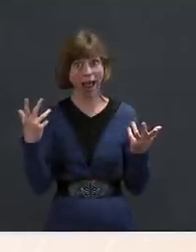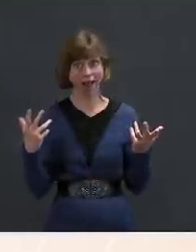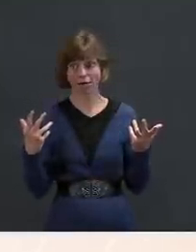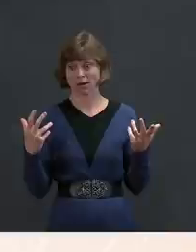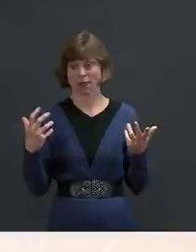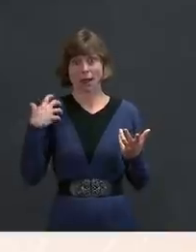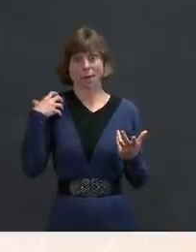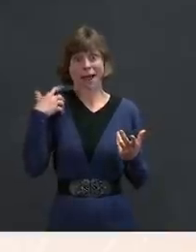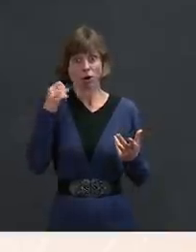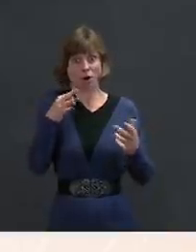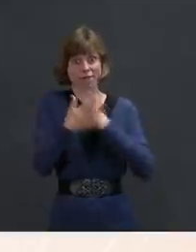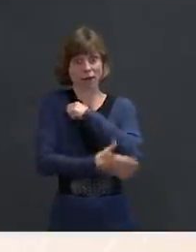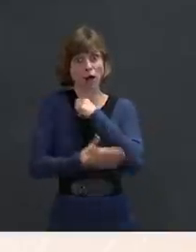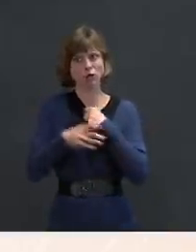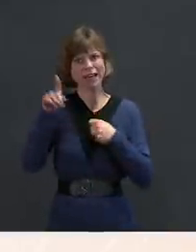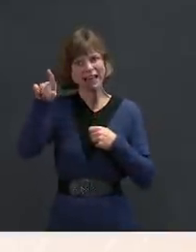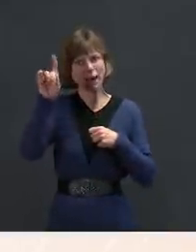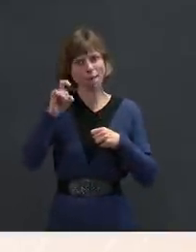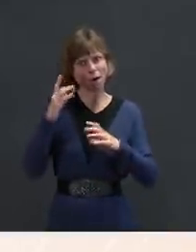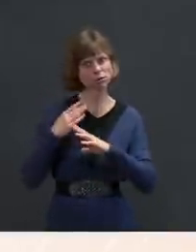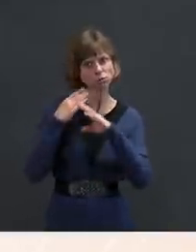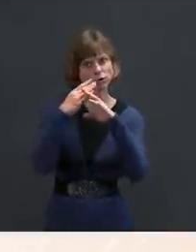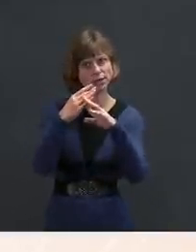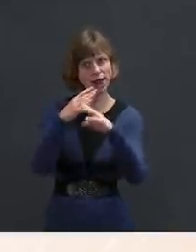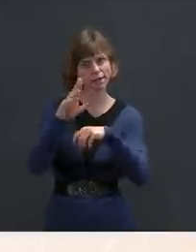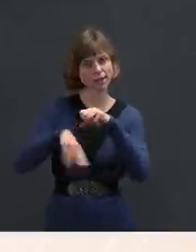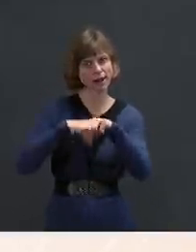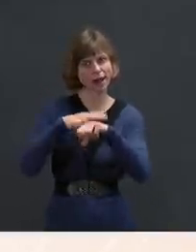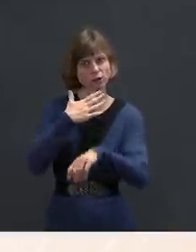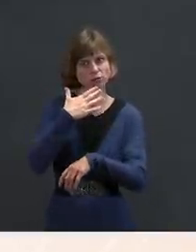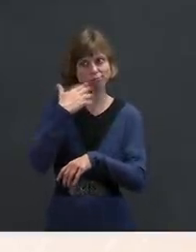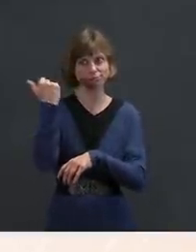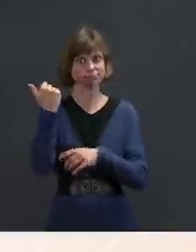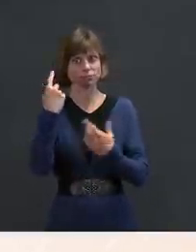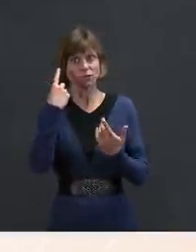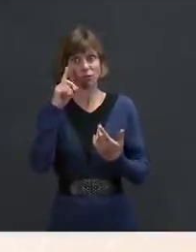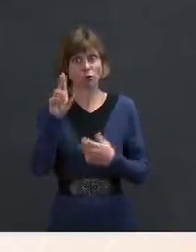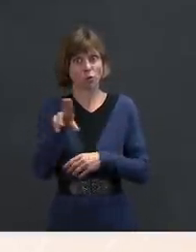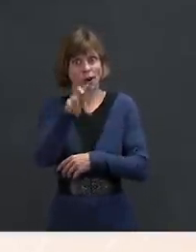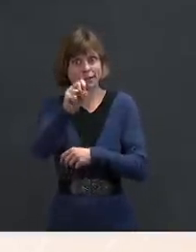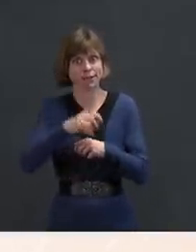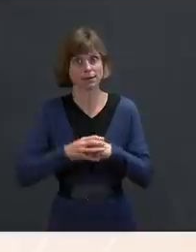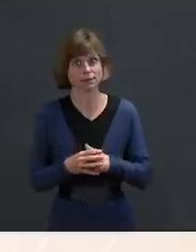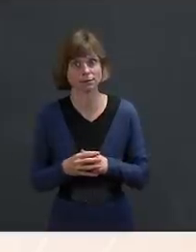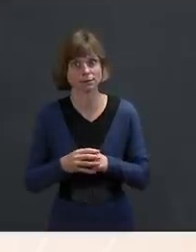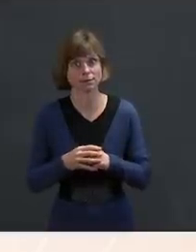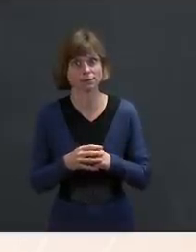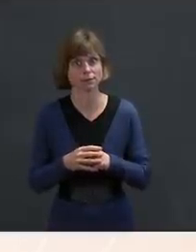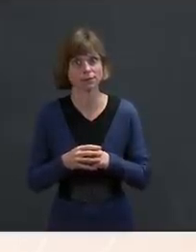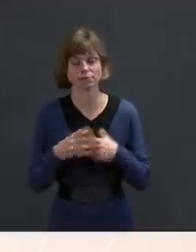is to act in the national interest of the United States, and that's exactly what he's doing in this relati- in this case --